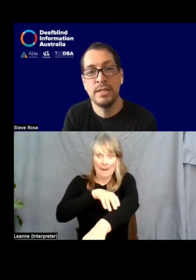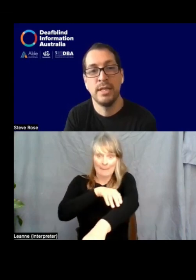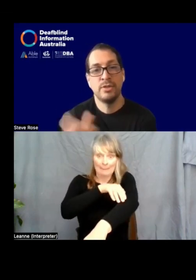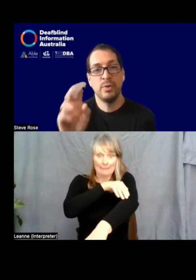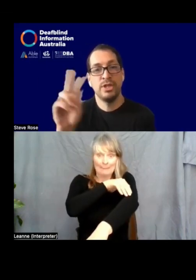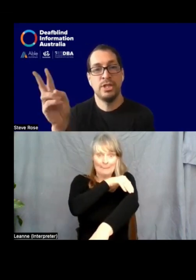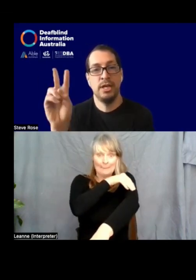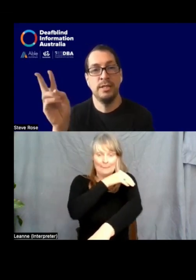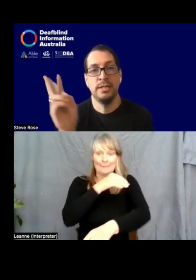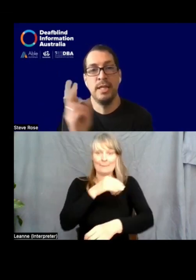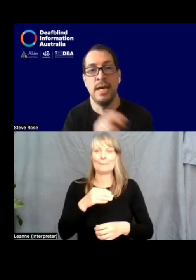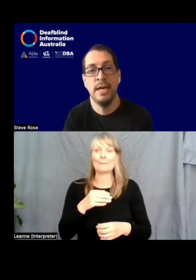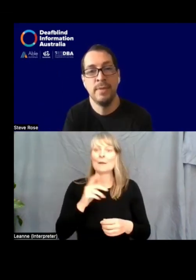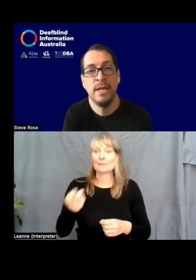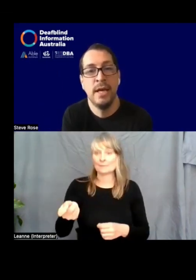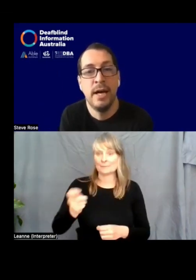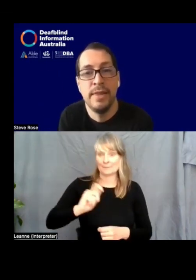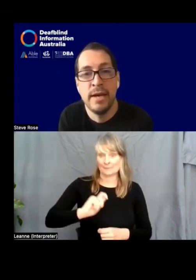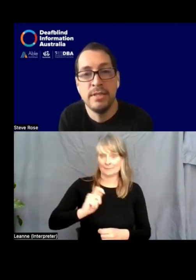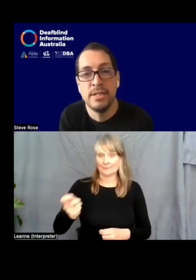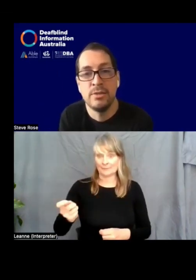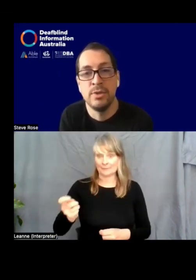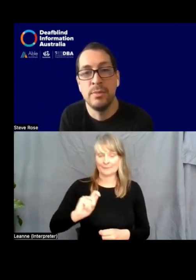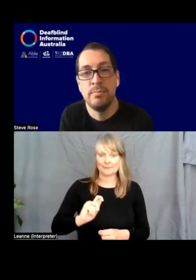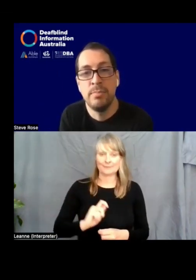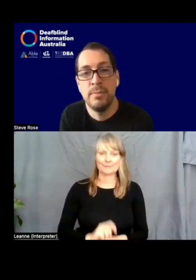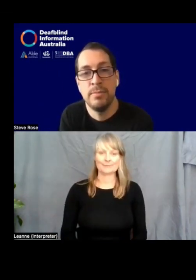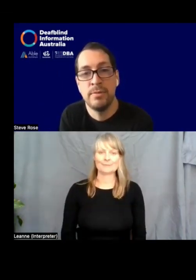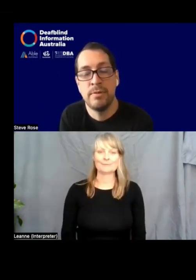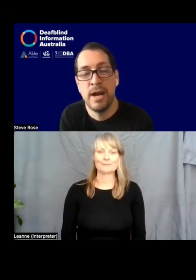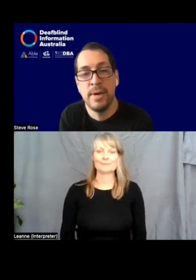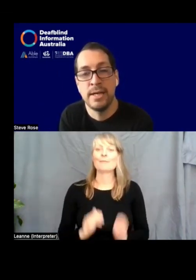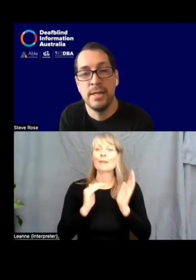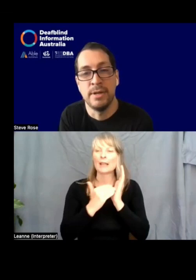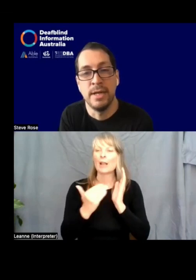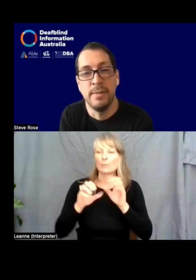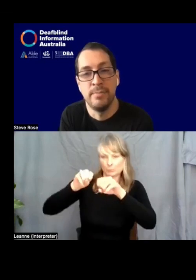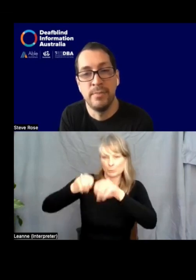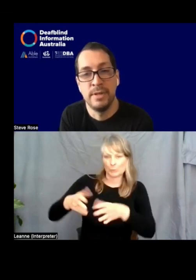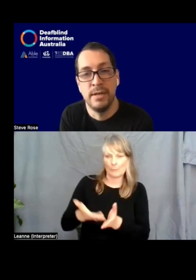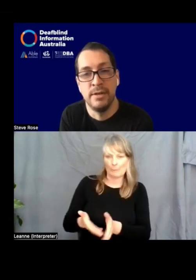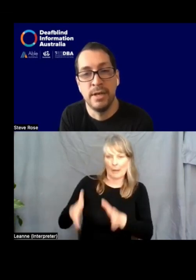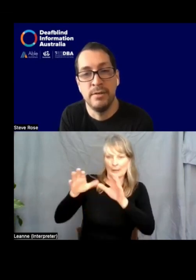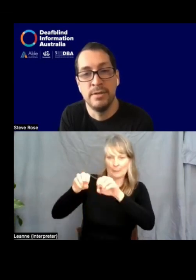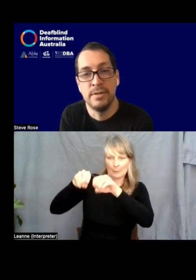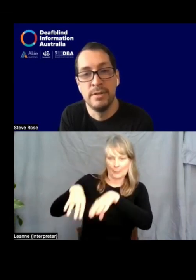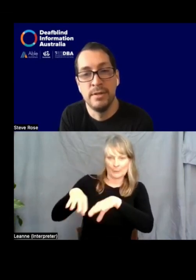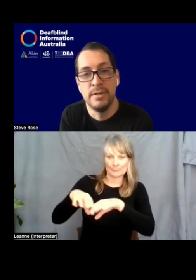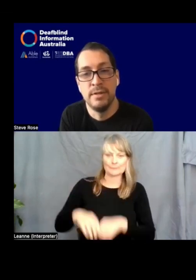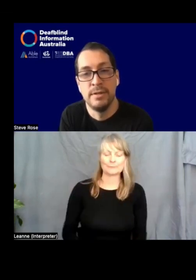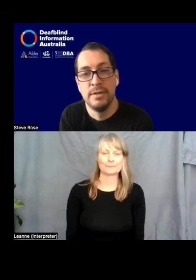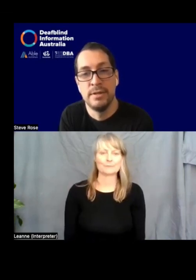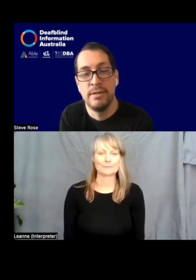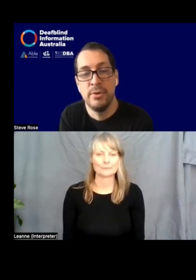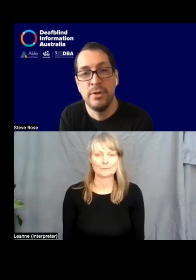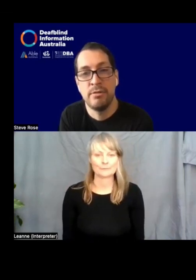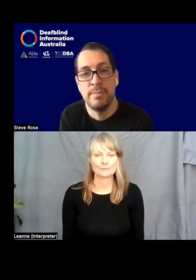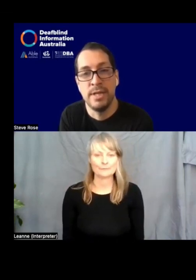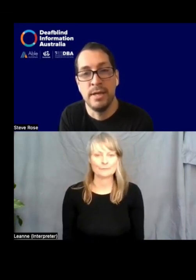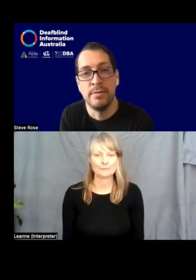So they switched turns there, and he says now we are going to pop the crab back in the bucket. Down it goes. So put the crab down.